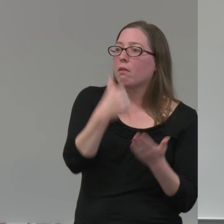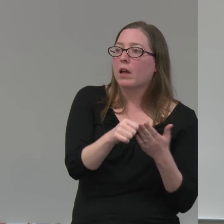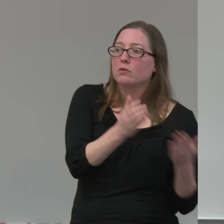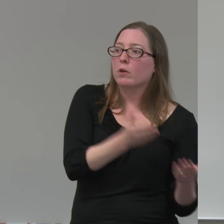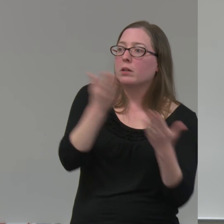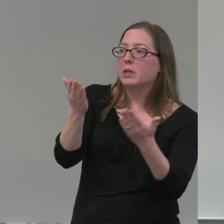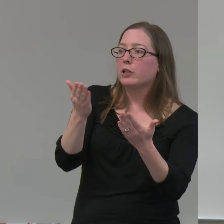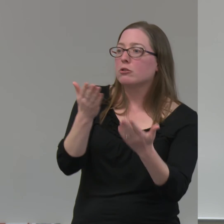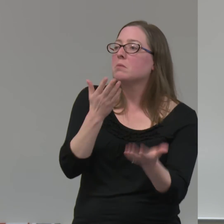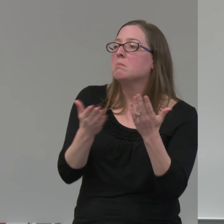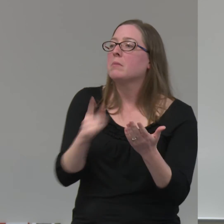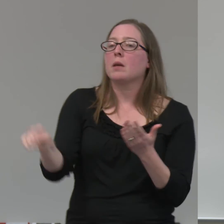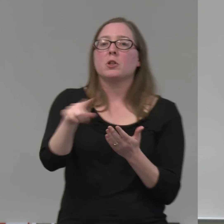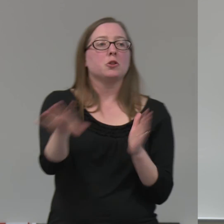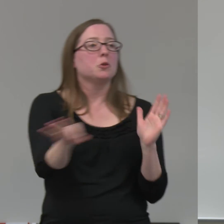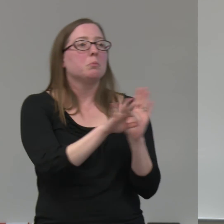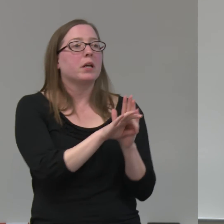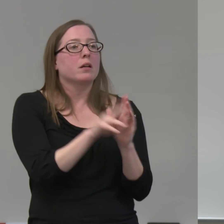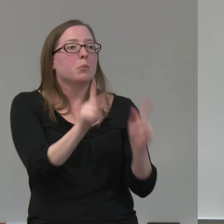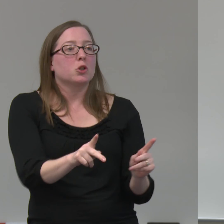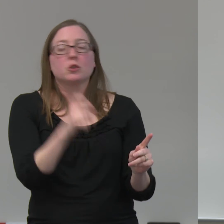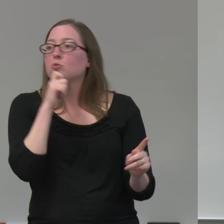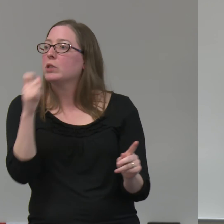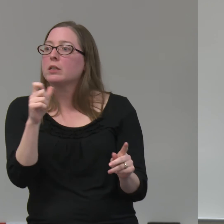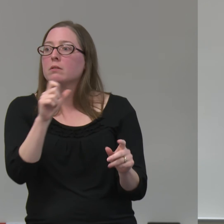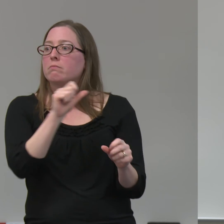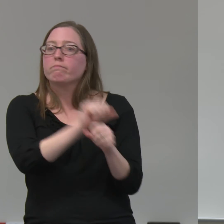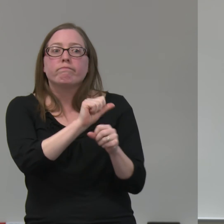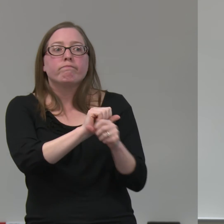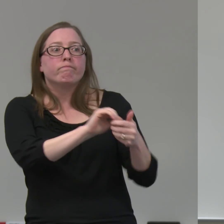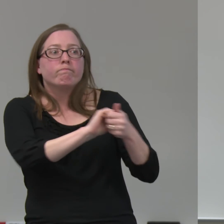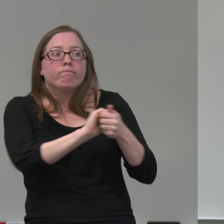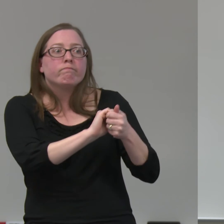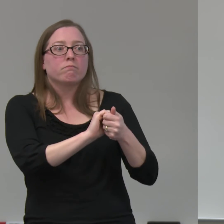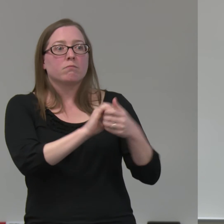so this is, again, examples of things where you need to have started long before